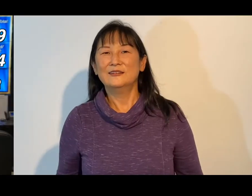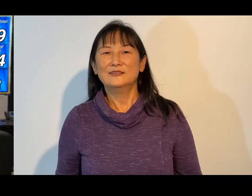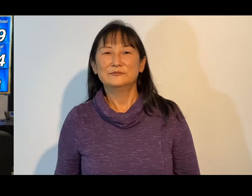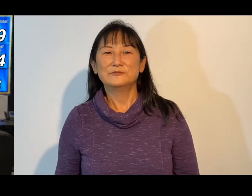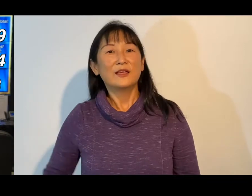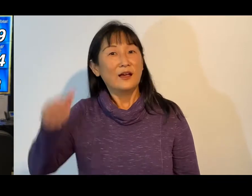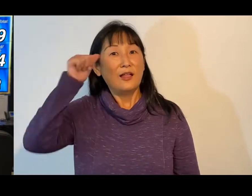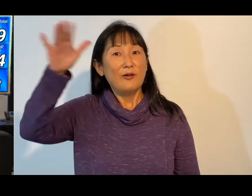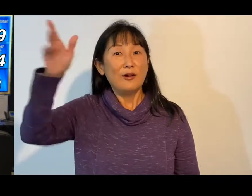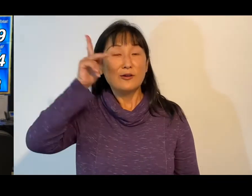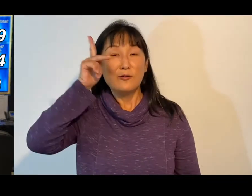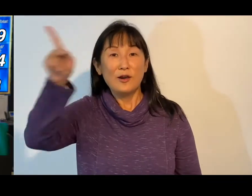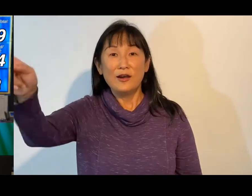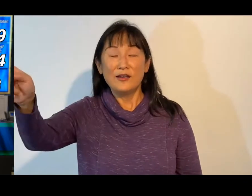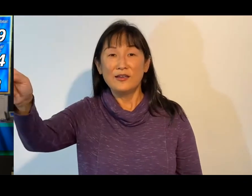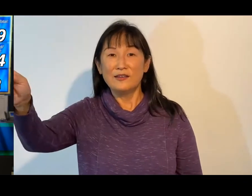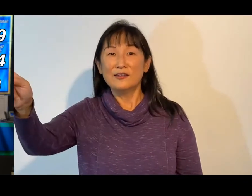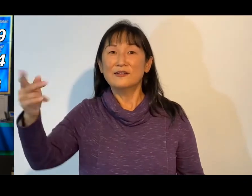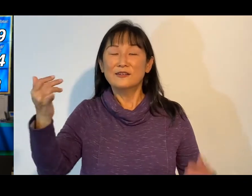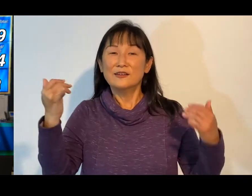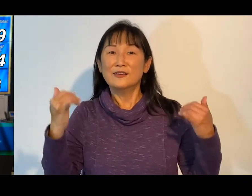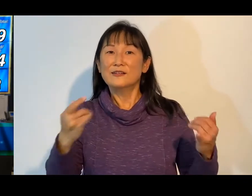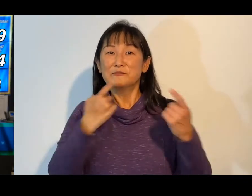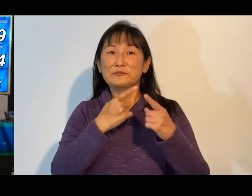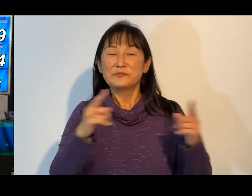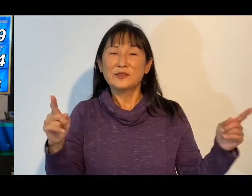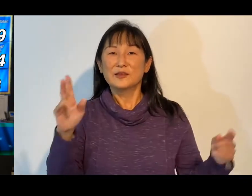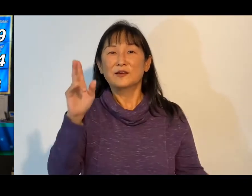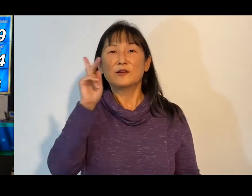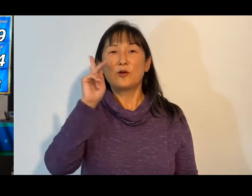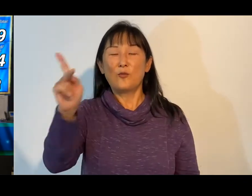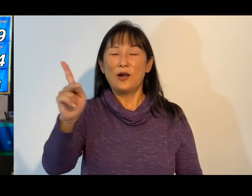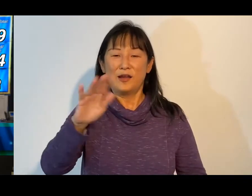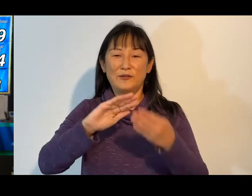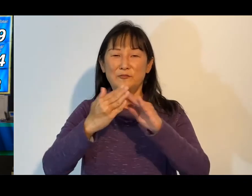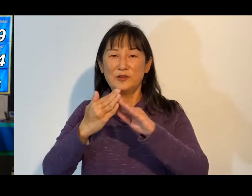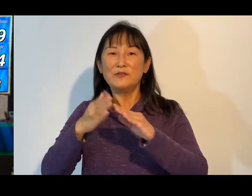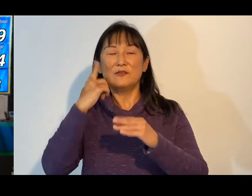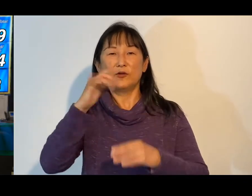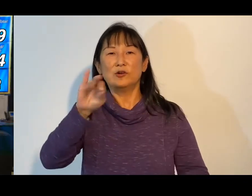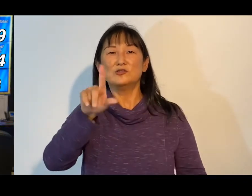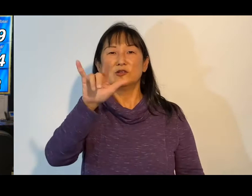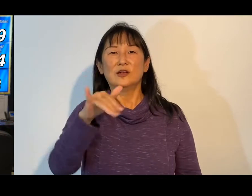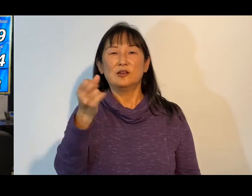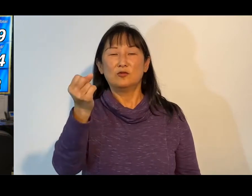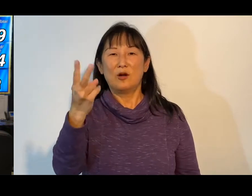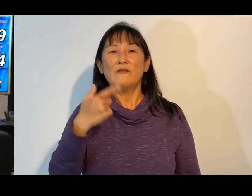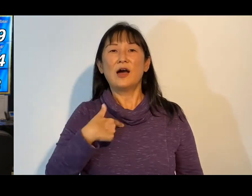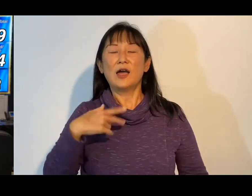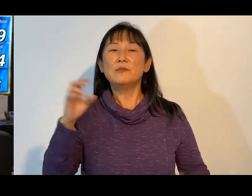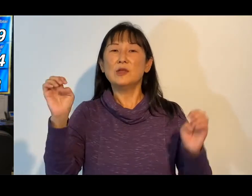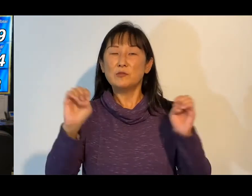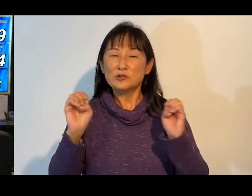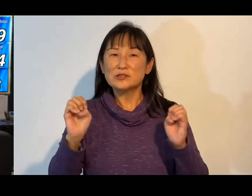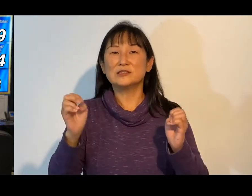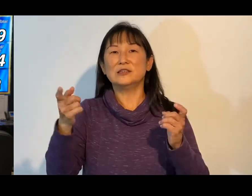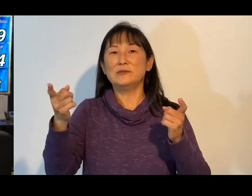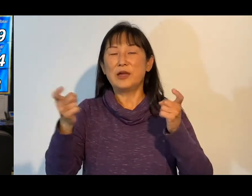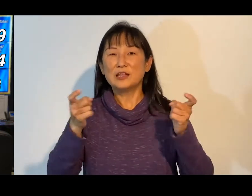Aloha Kaua‘i. This is your County of Kaua‘i briefing for Monday, July 12. I’m Emergency Management Administrator Elton Ushio.